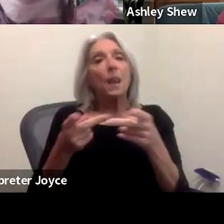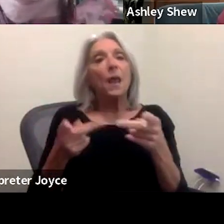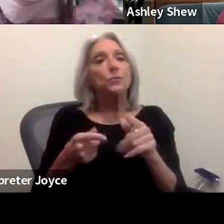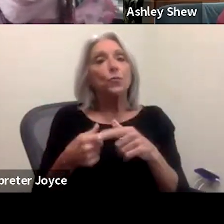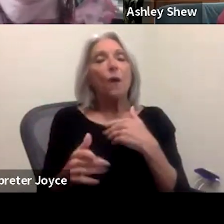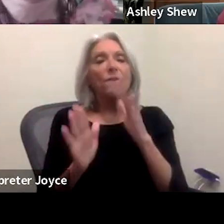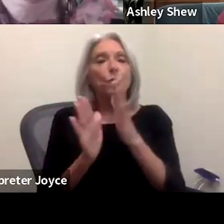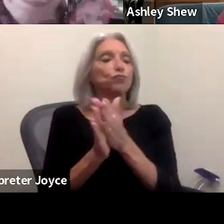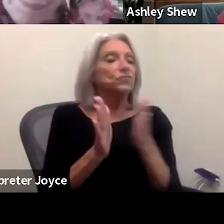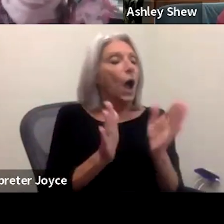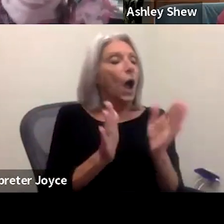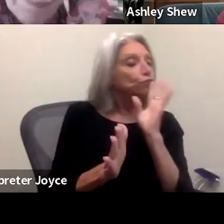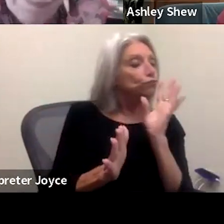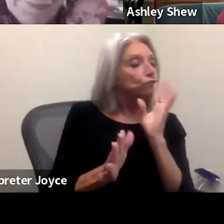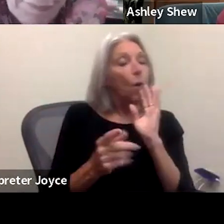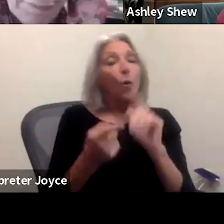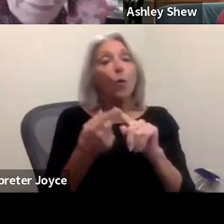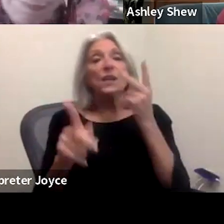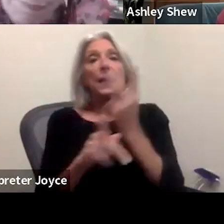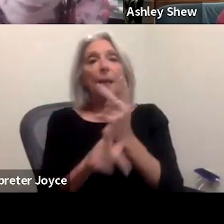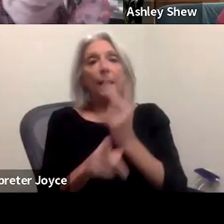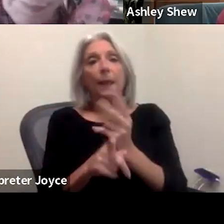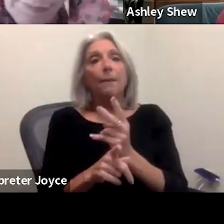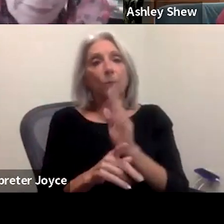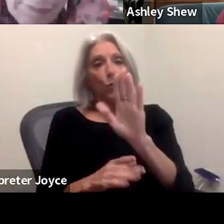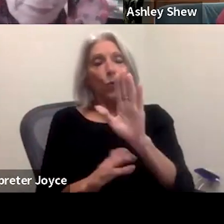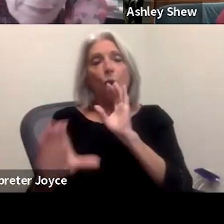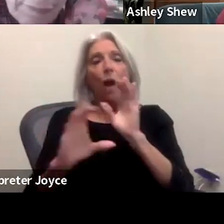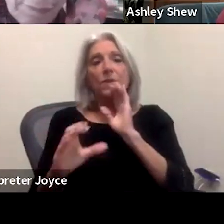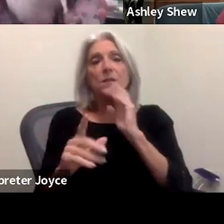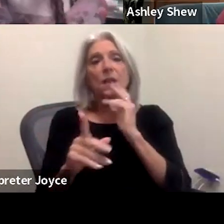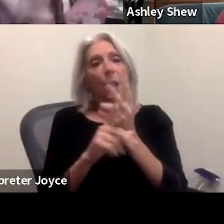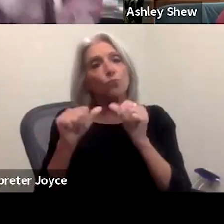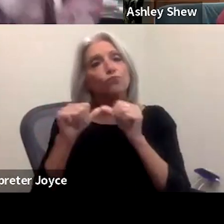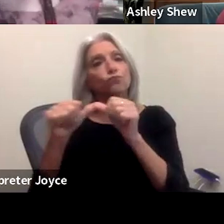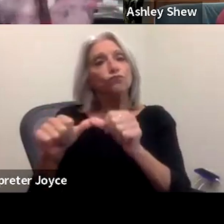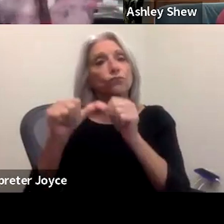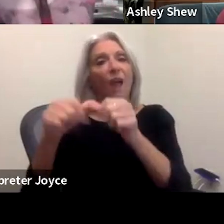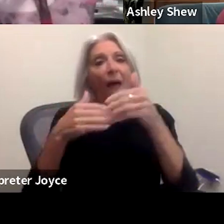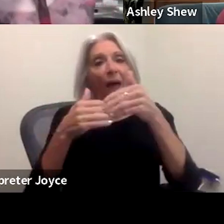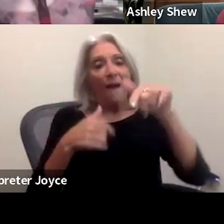or to keep conversations going even after this session is over.